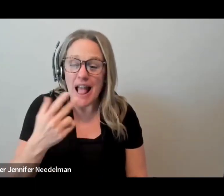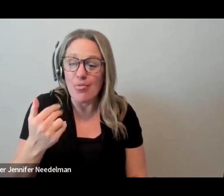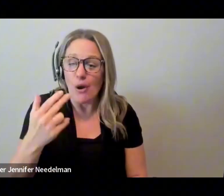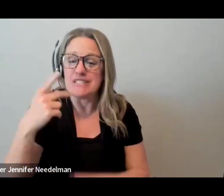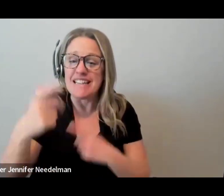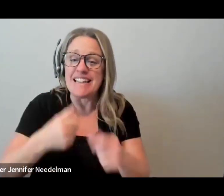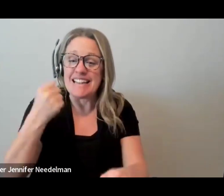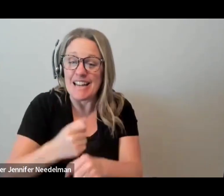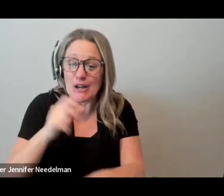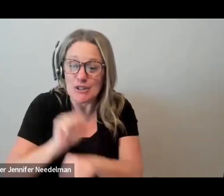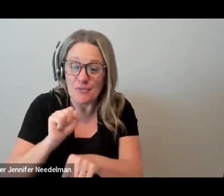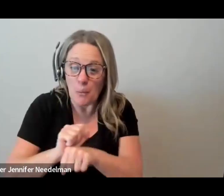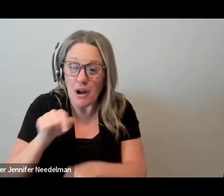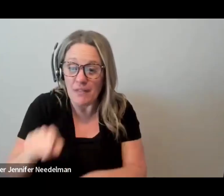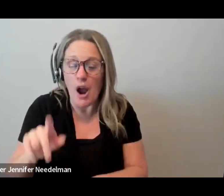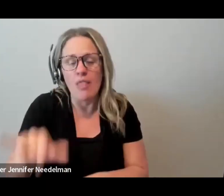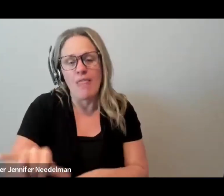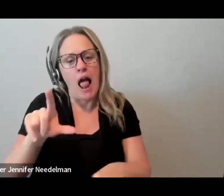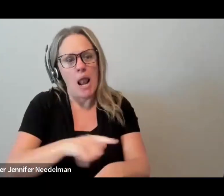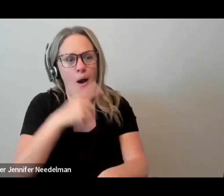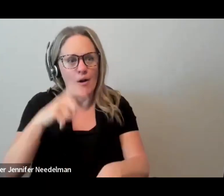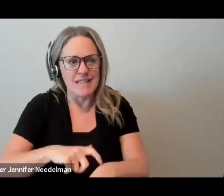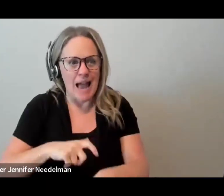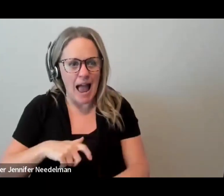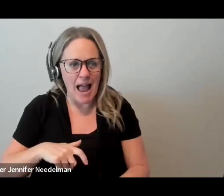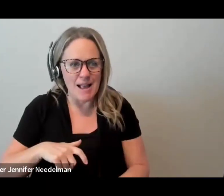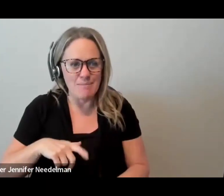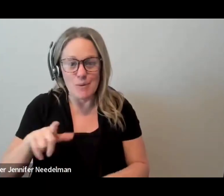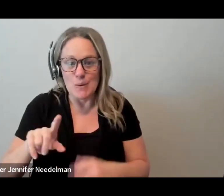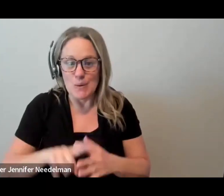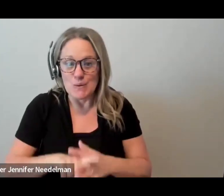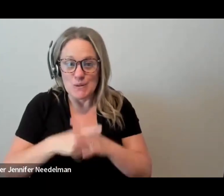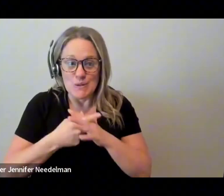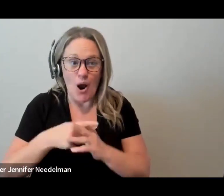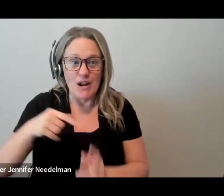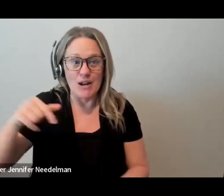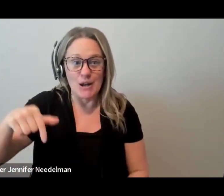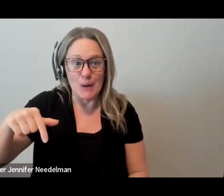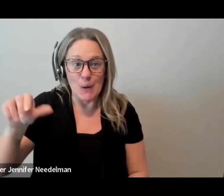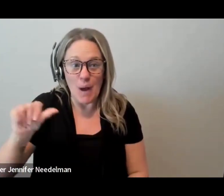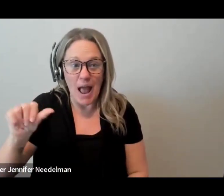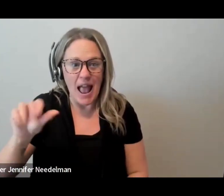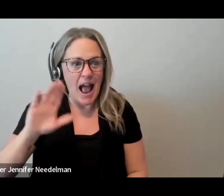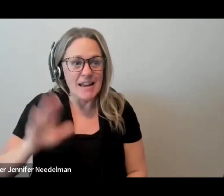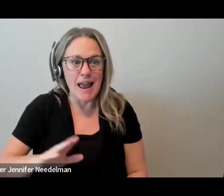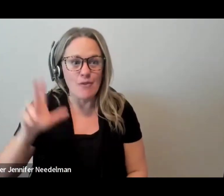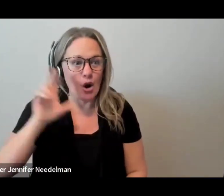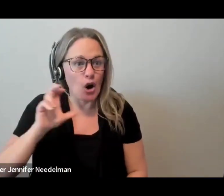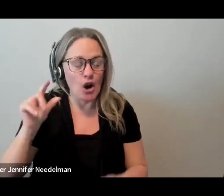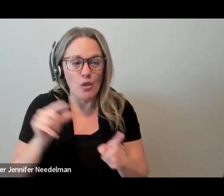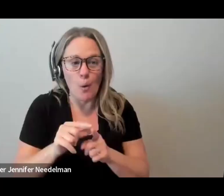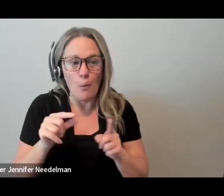That's a long time For someone who started out in QA and never heard the word accessibility